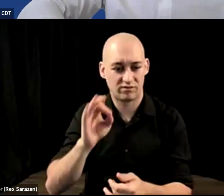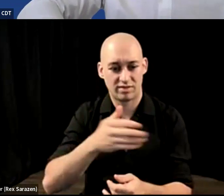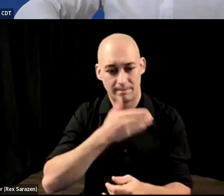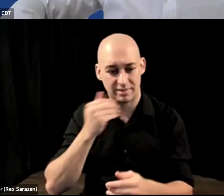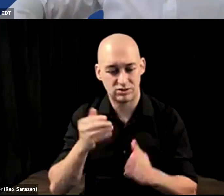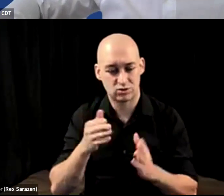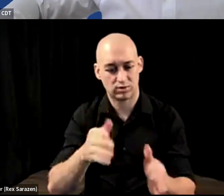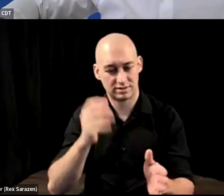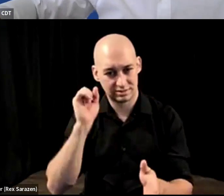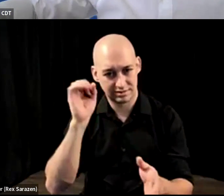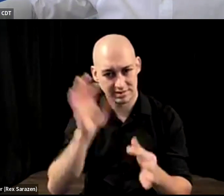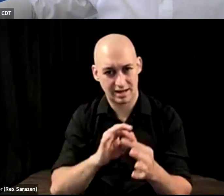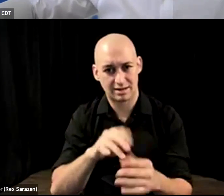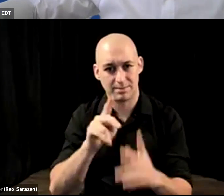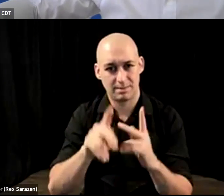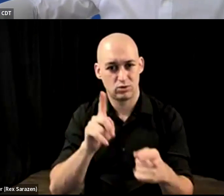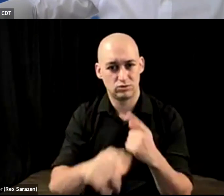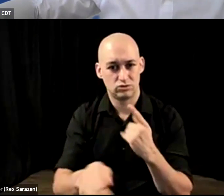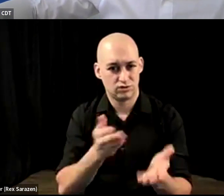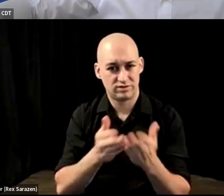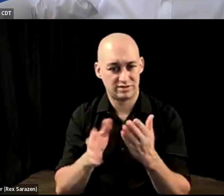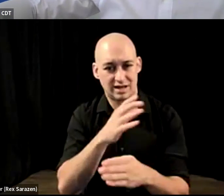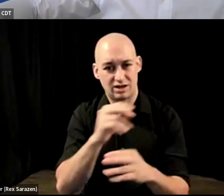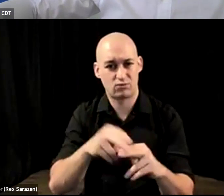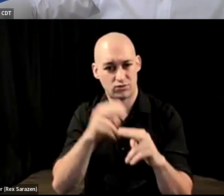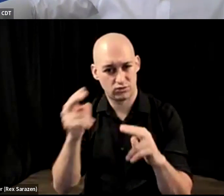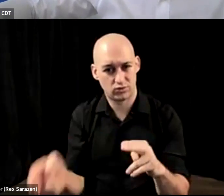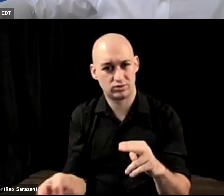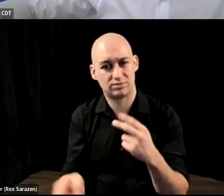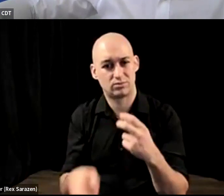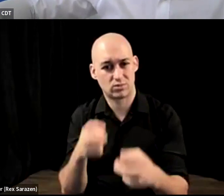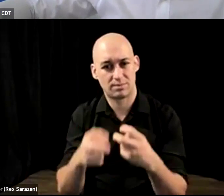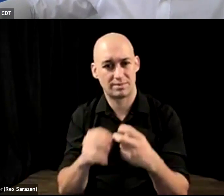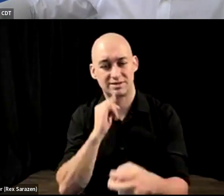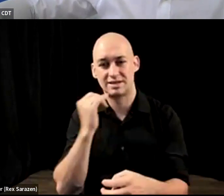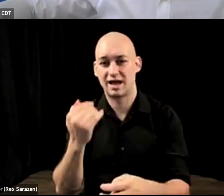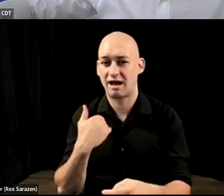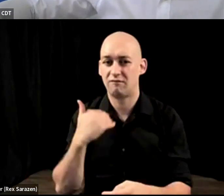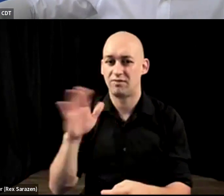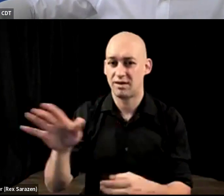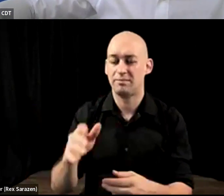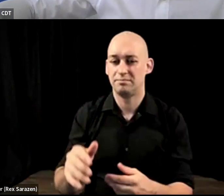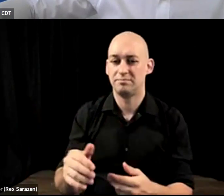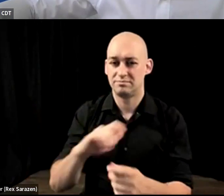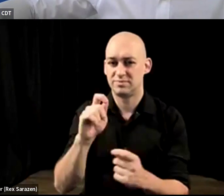to services and to alleviate is really having them have this particular access. So really perhaps